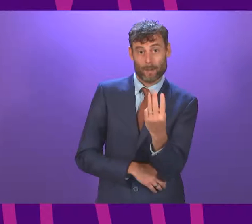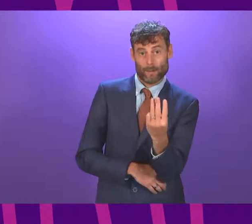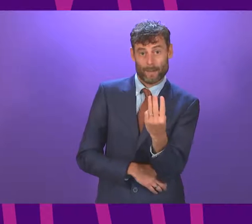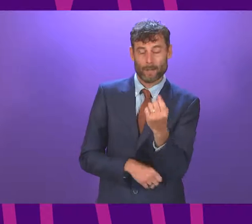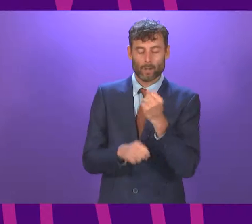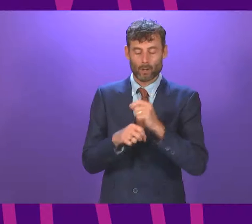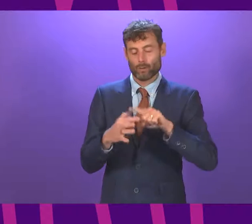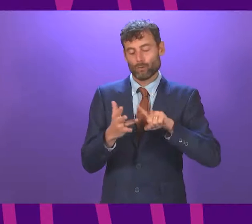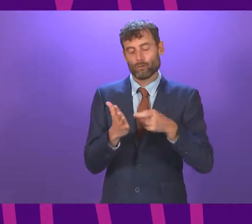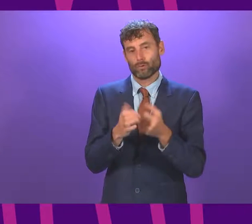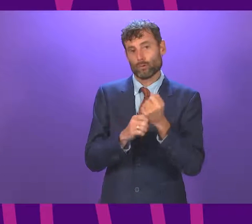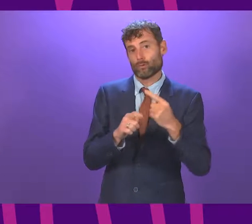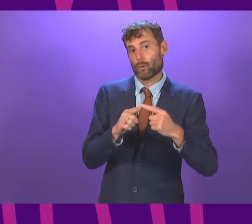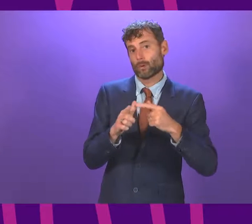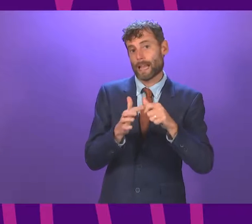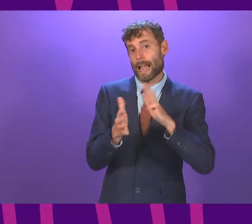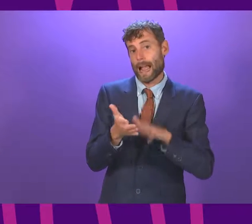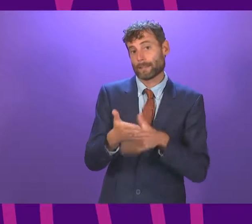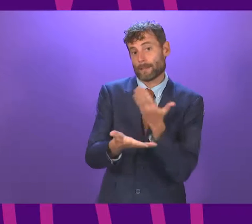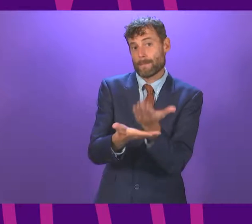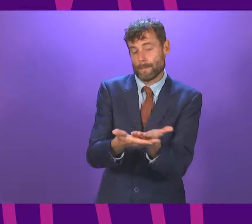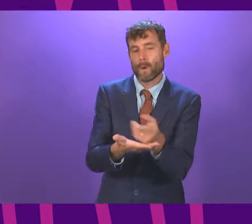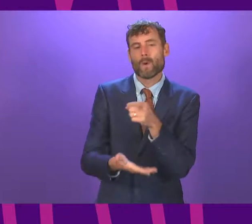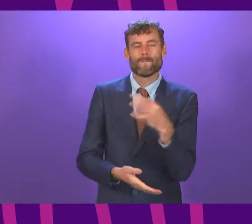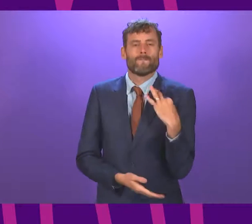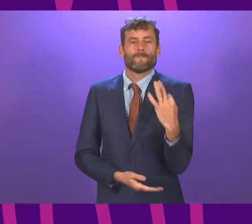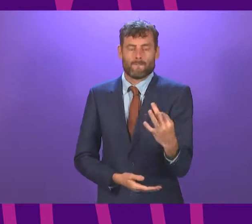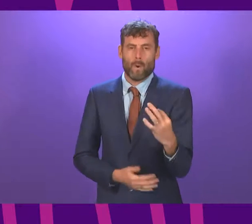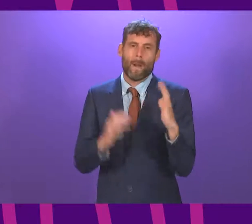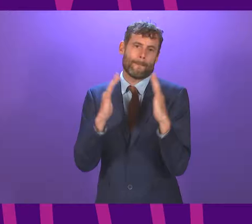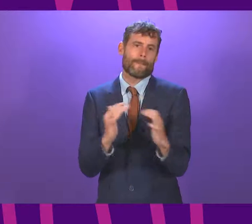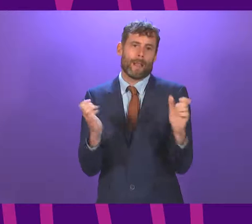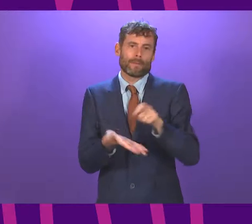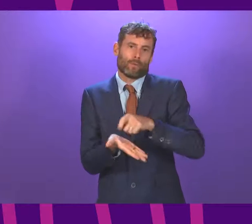Adam, on behalf of the Parliamentary Bureau, setting out revisions to this week’s business.